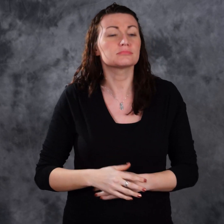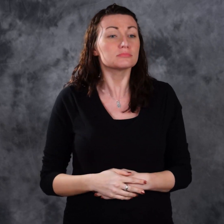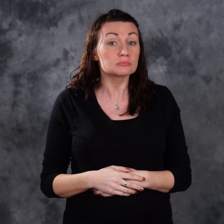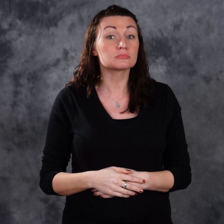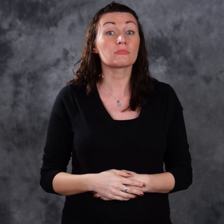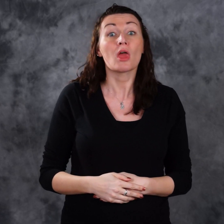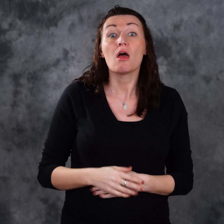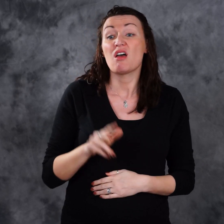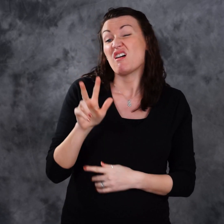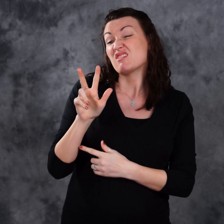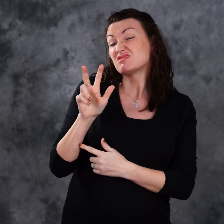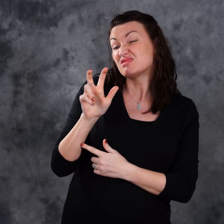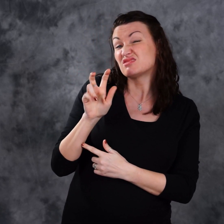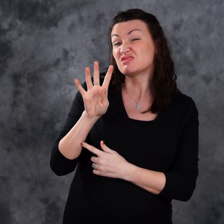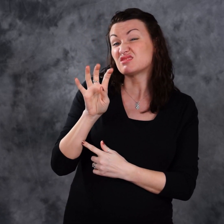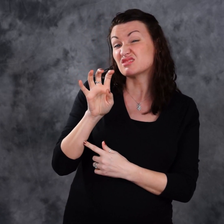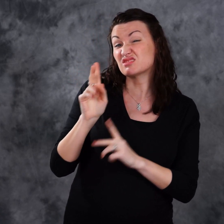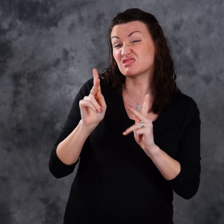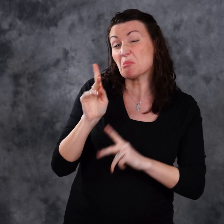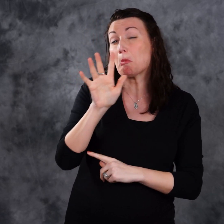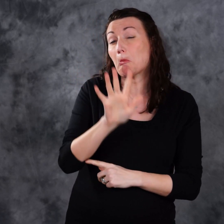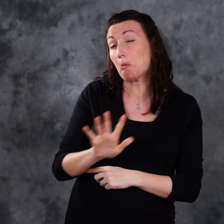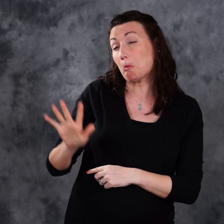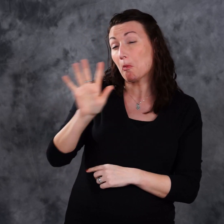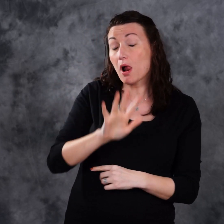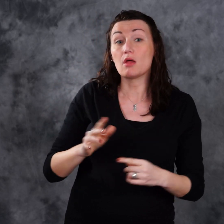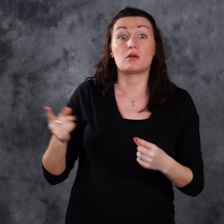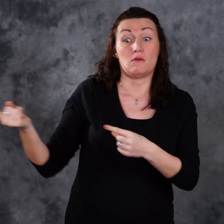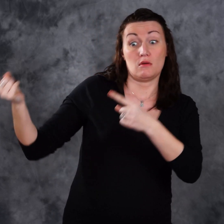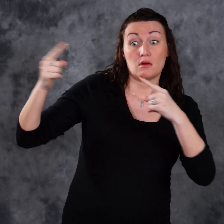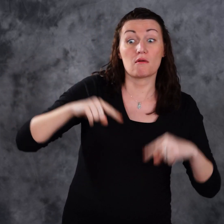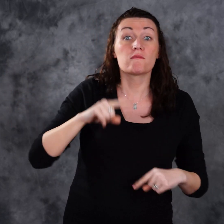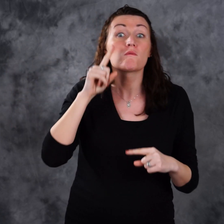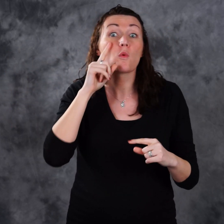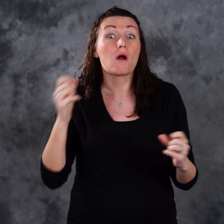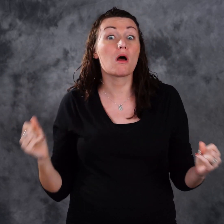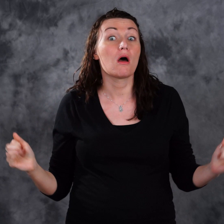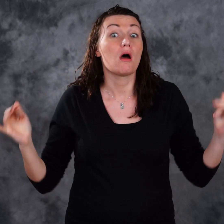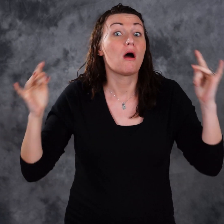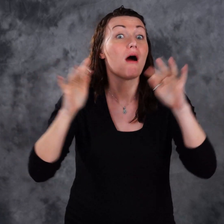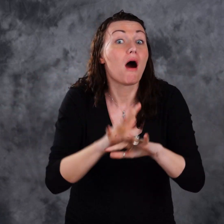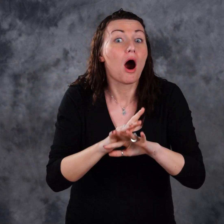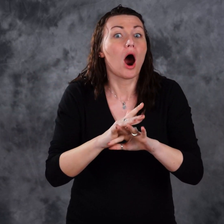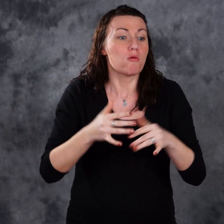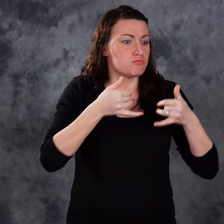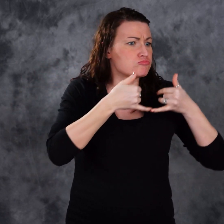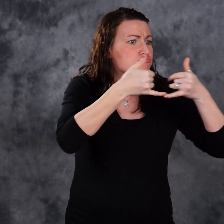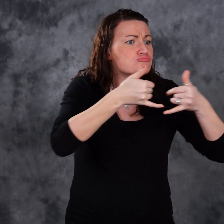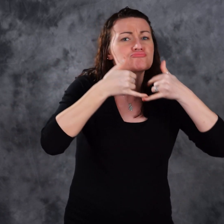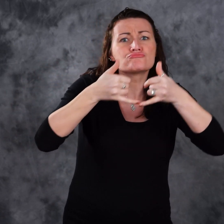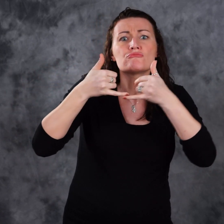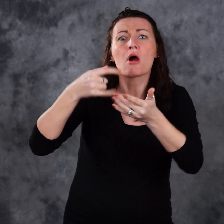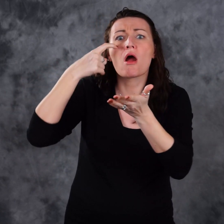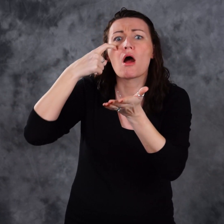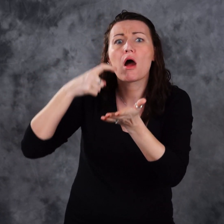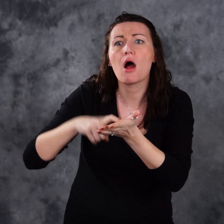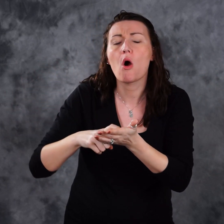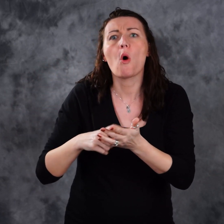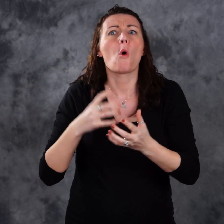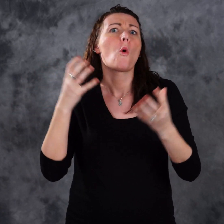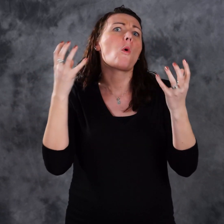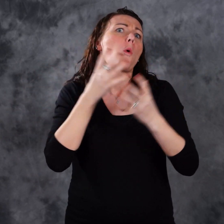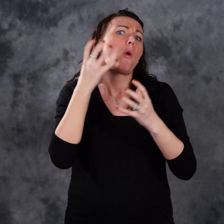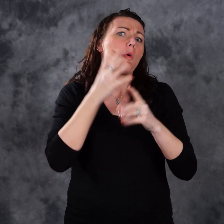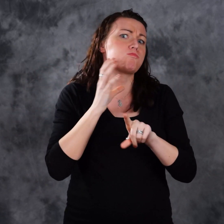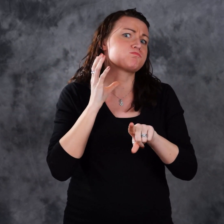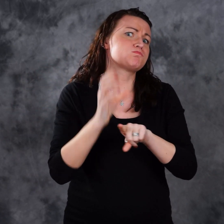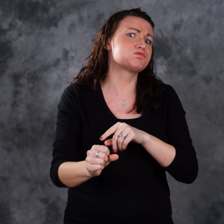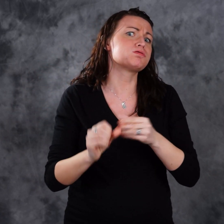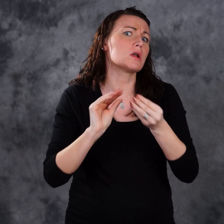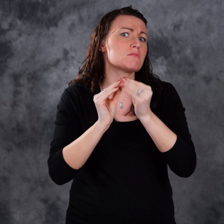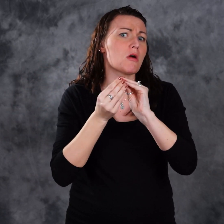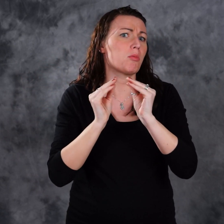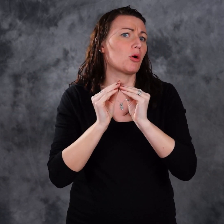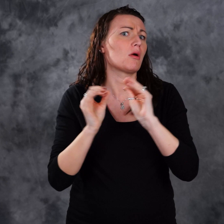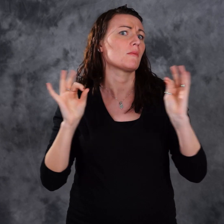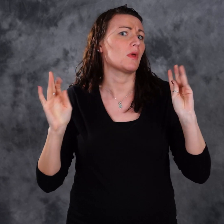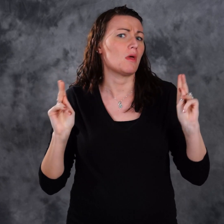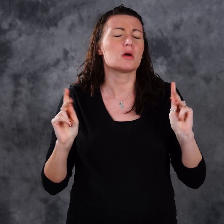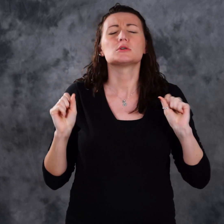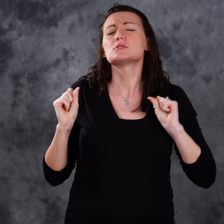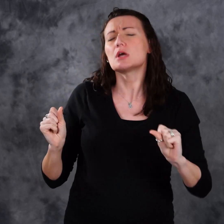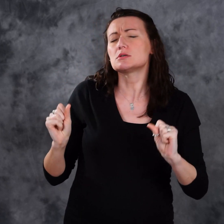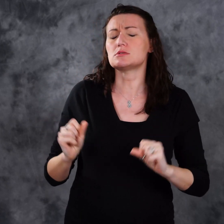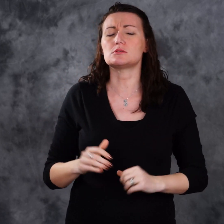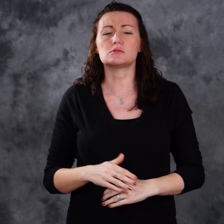An estimated 300-400 people were present at the rally and awards ceremony. What a great number!